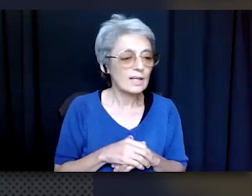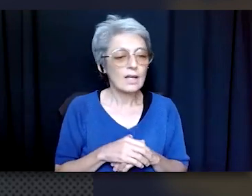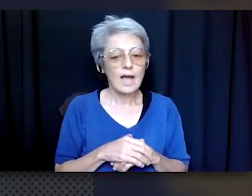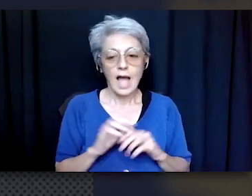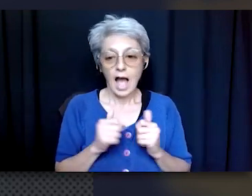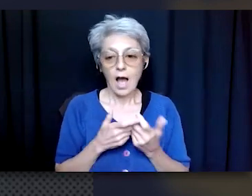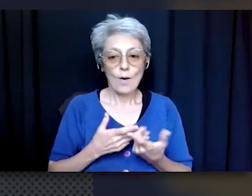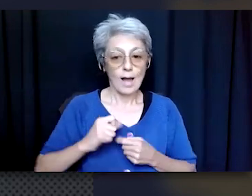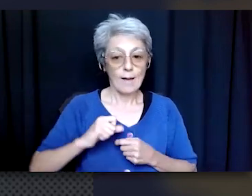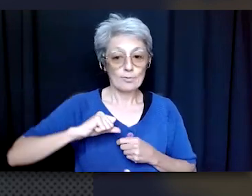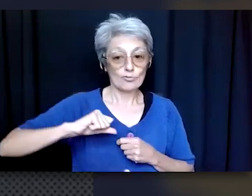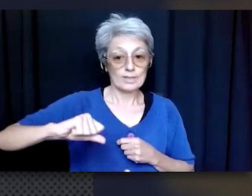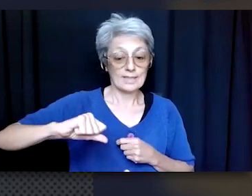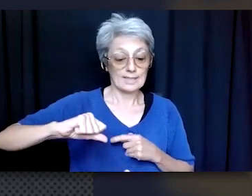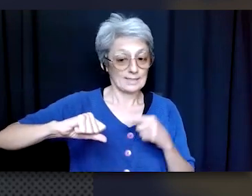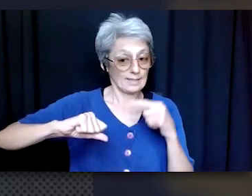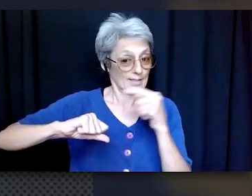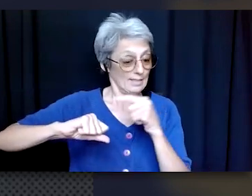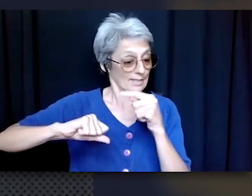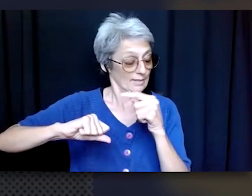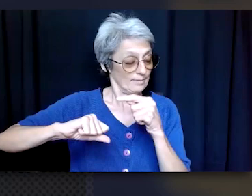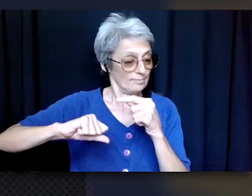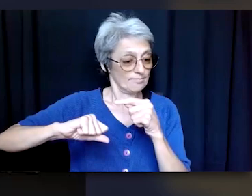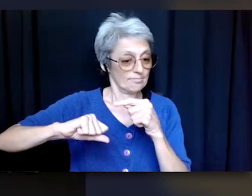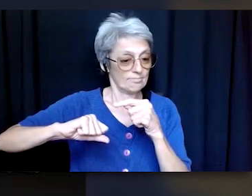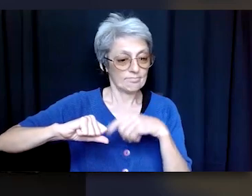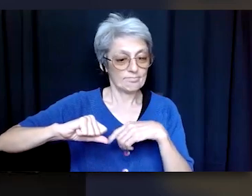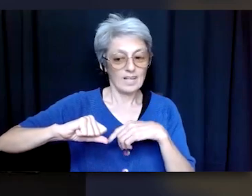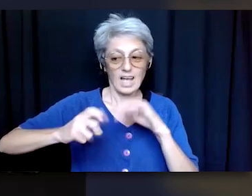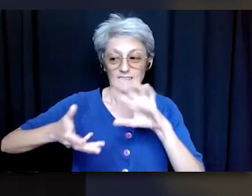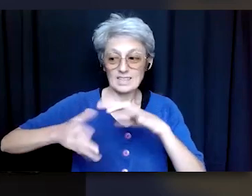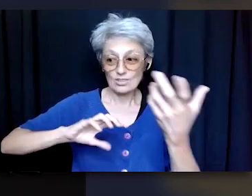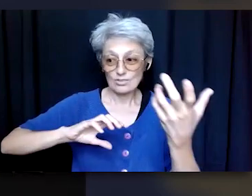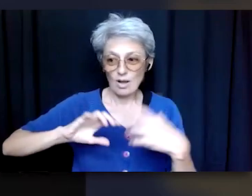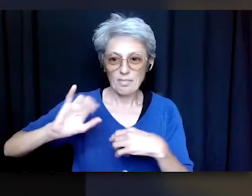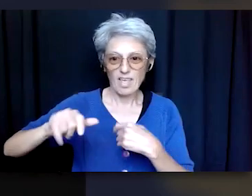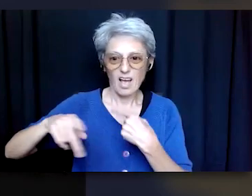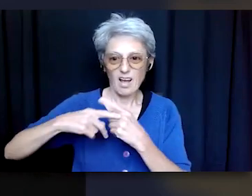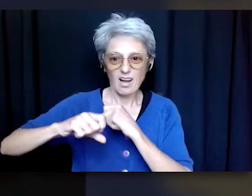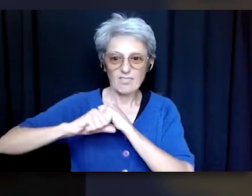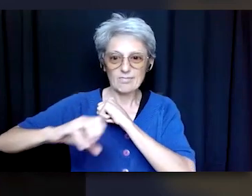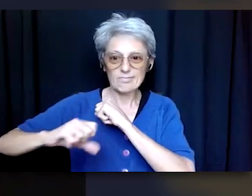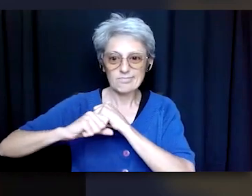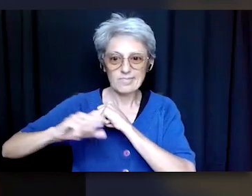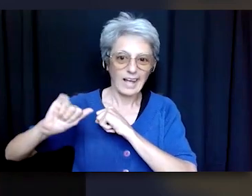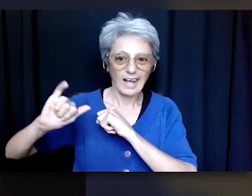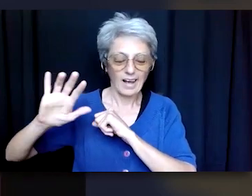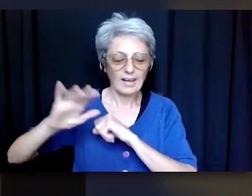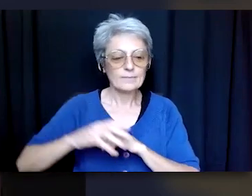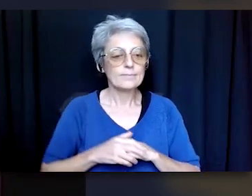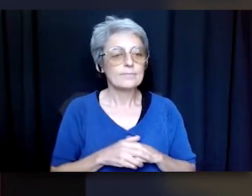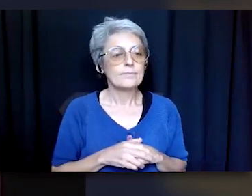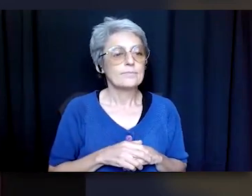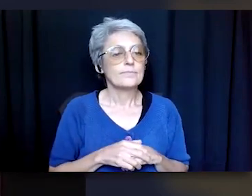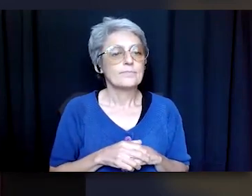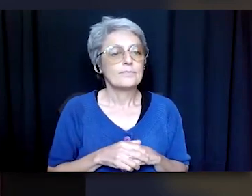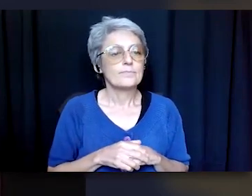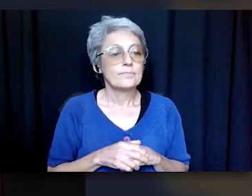disrupt some of this disruption hype. One, I’m trying to guide my students rather than punish